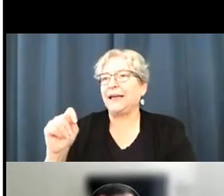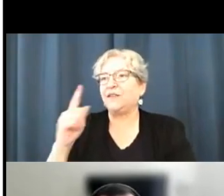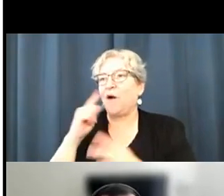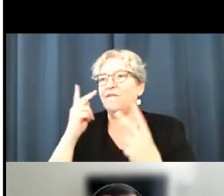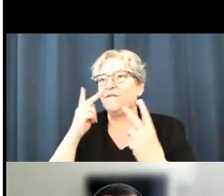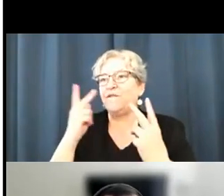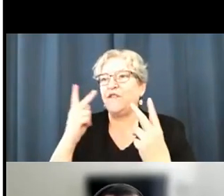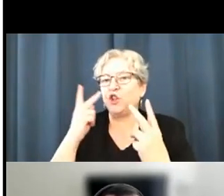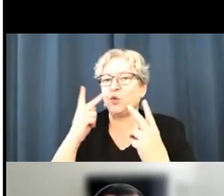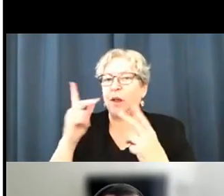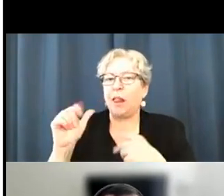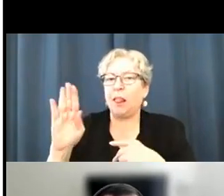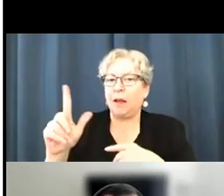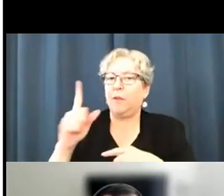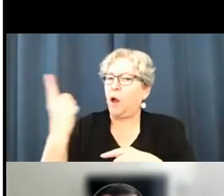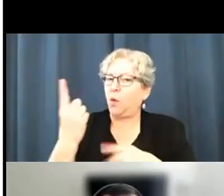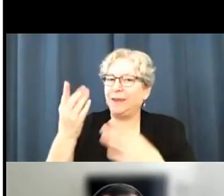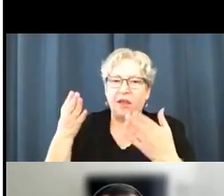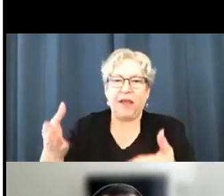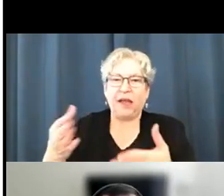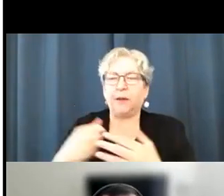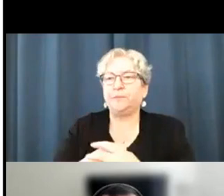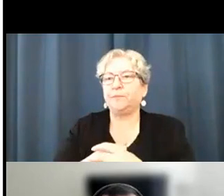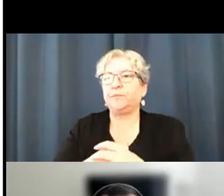Visual labels should be always present. So, as you can see on this,